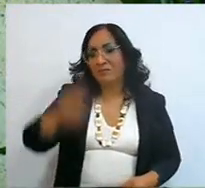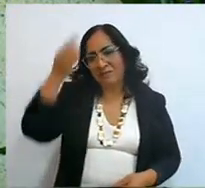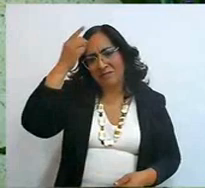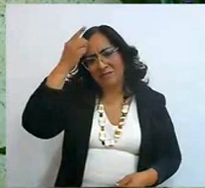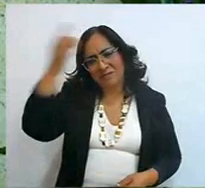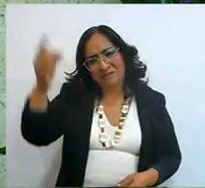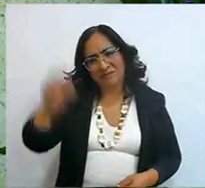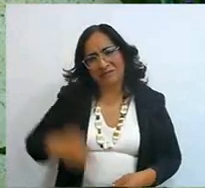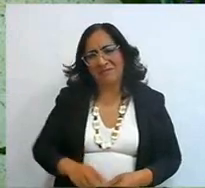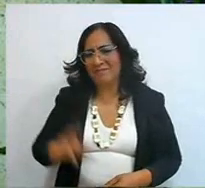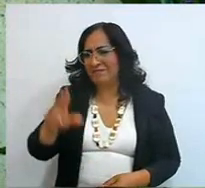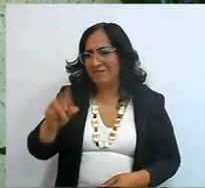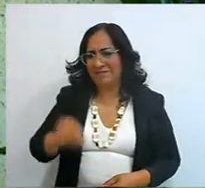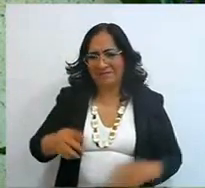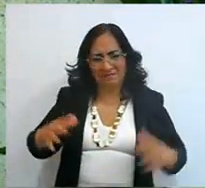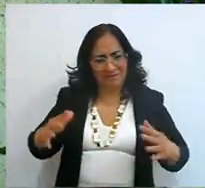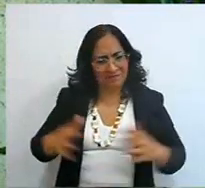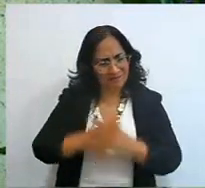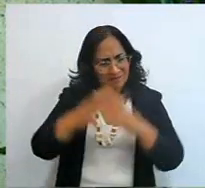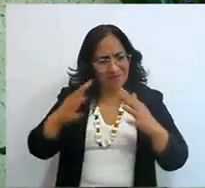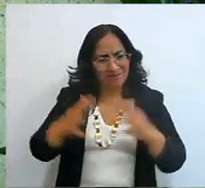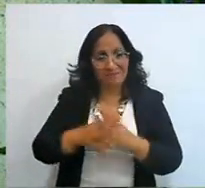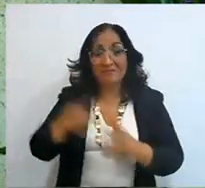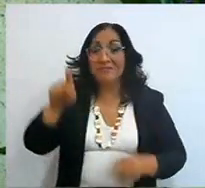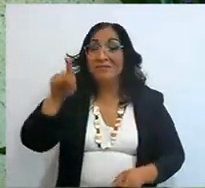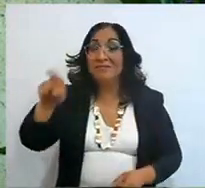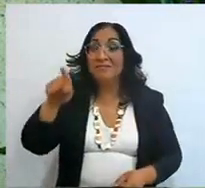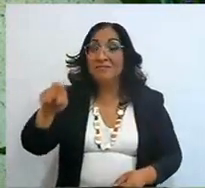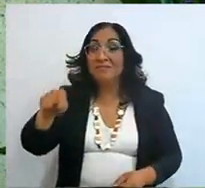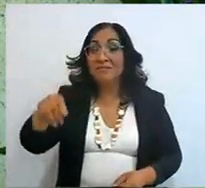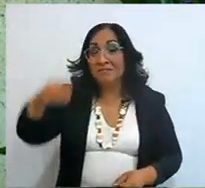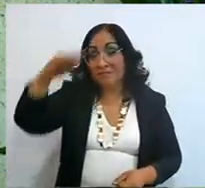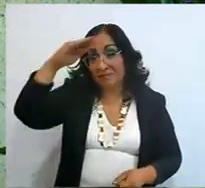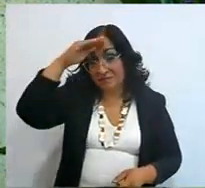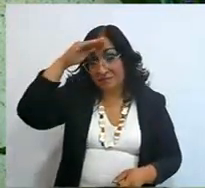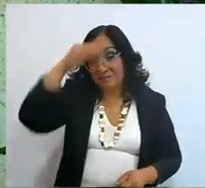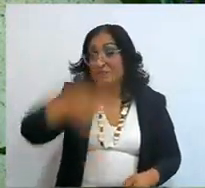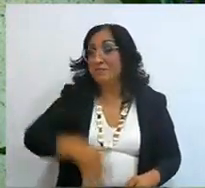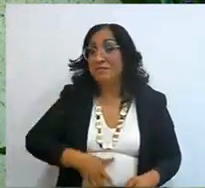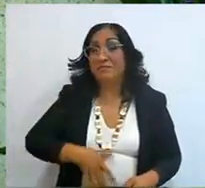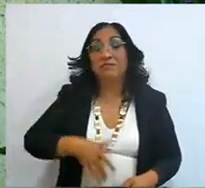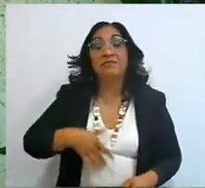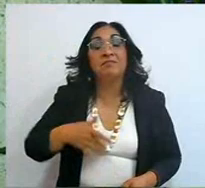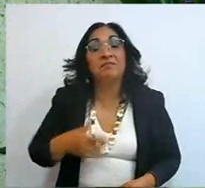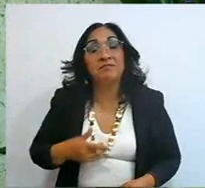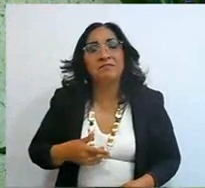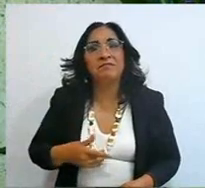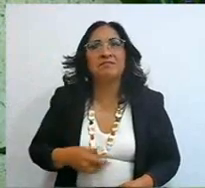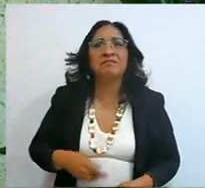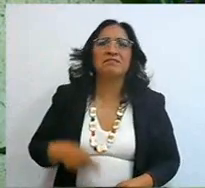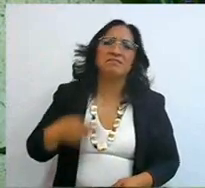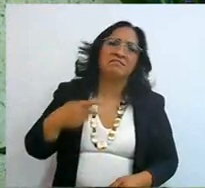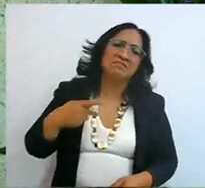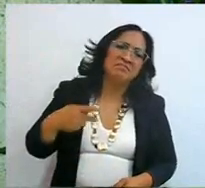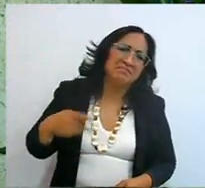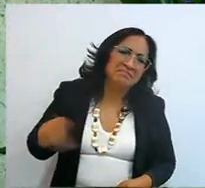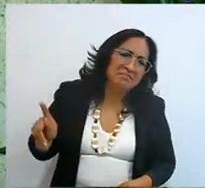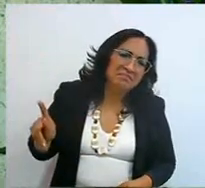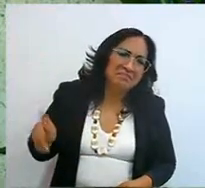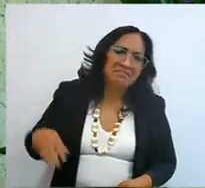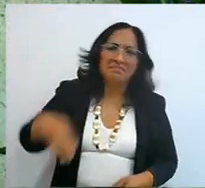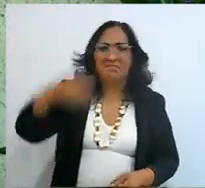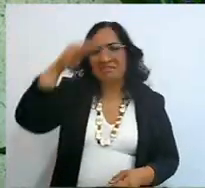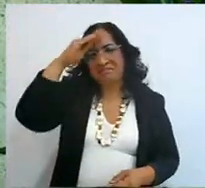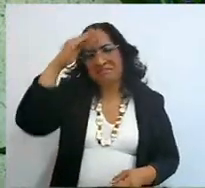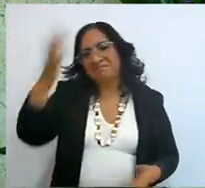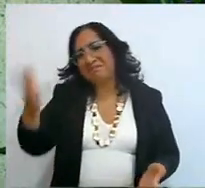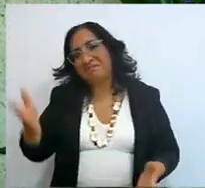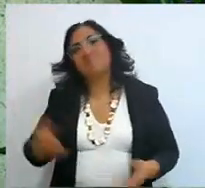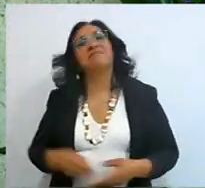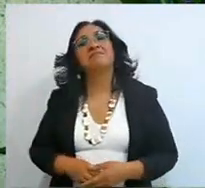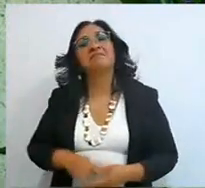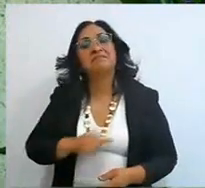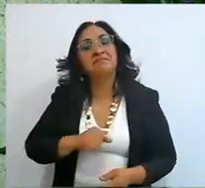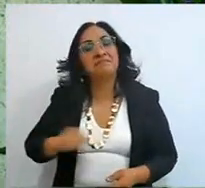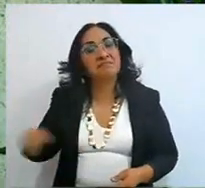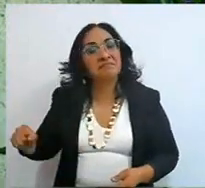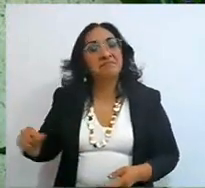Even if we don't say anything, we fight in our minds with ourselves, and I'm going to tell him and when he comes and I'm going to yell at him,